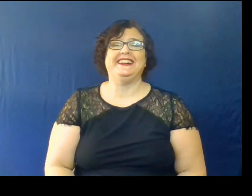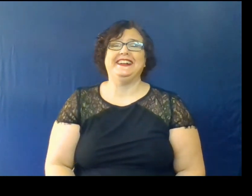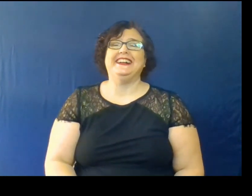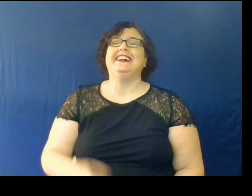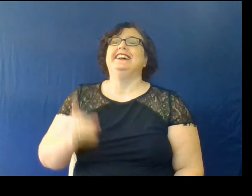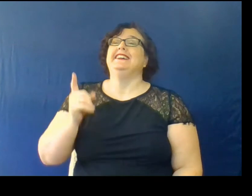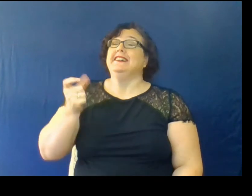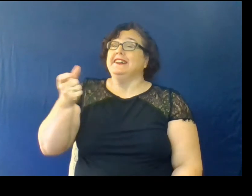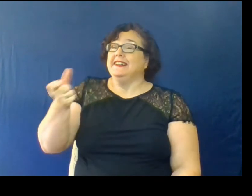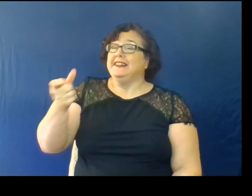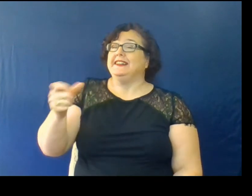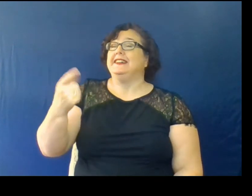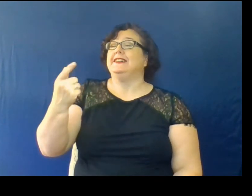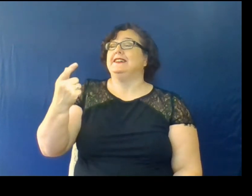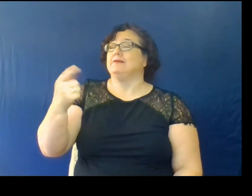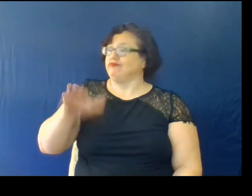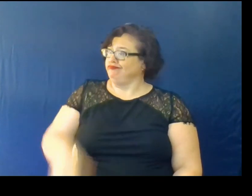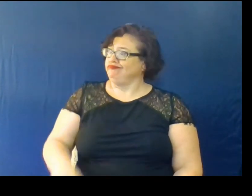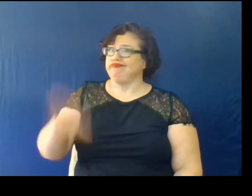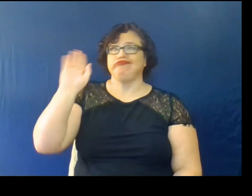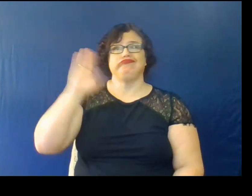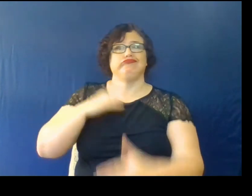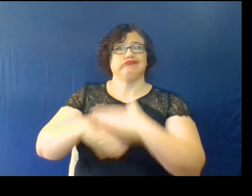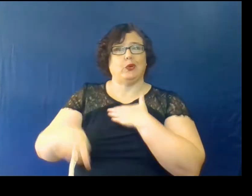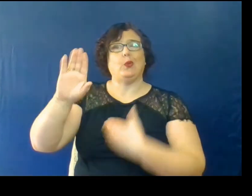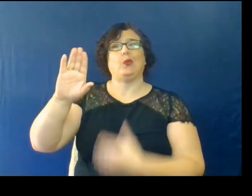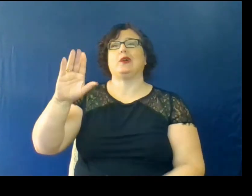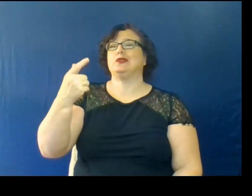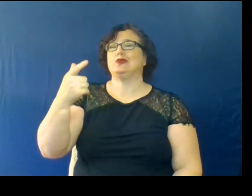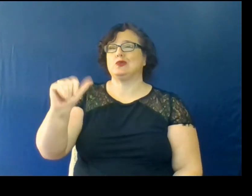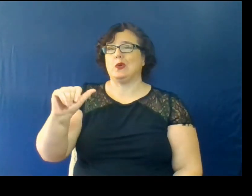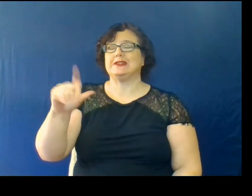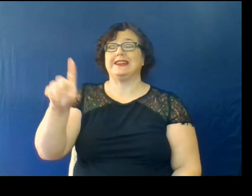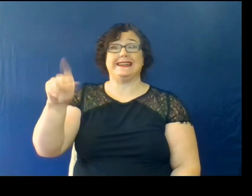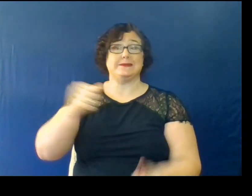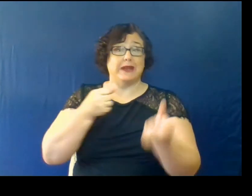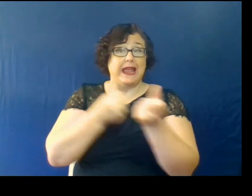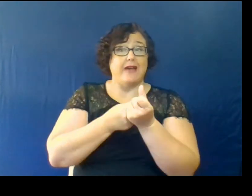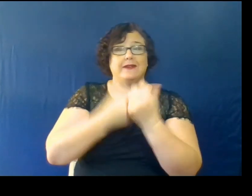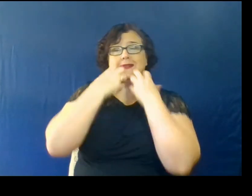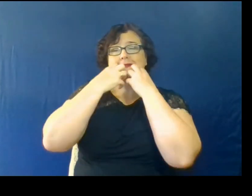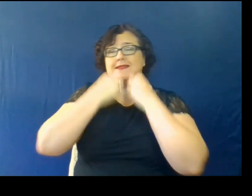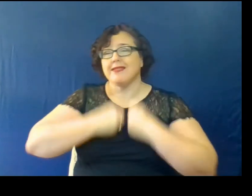is a Georgia native and a disability advocate and his love of politics and passion for inclusion